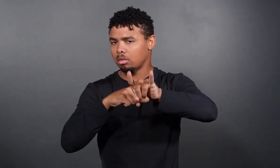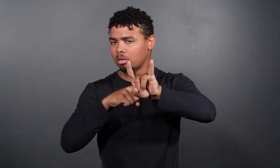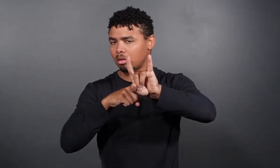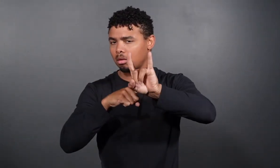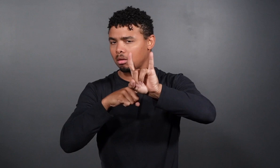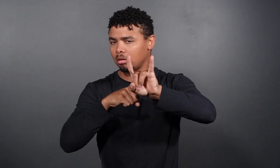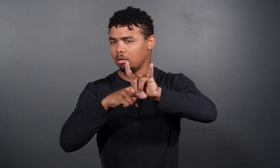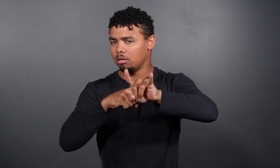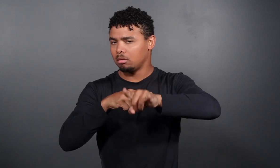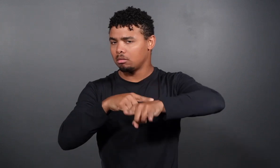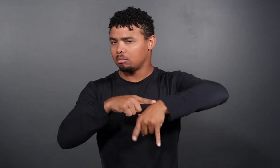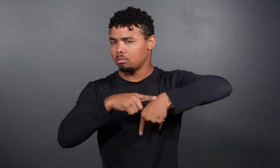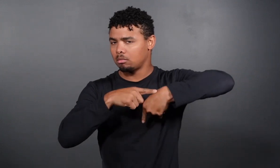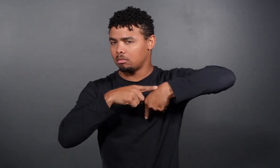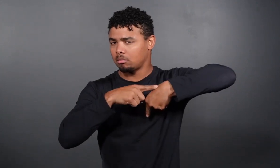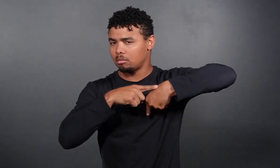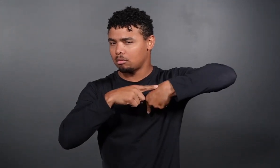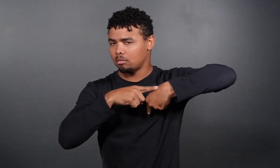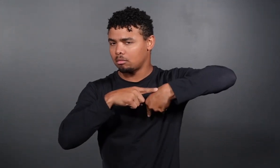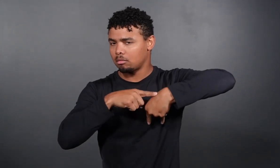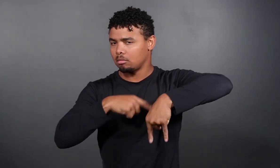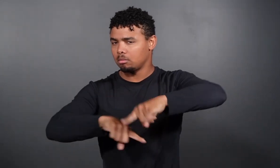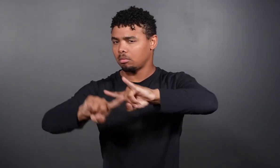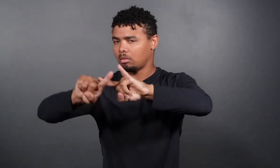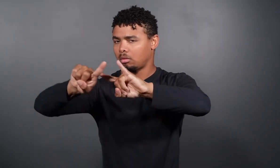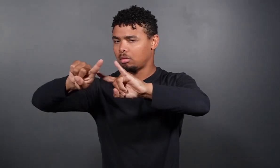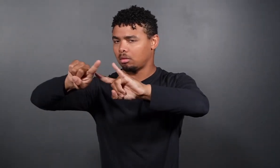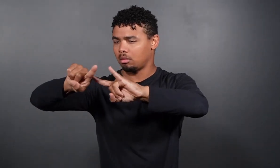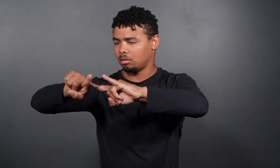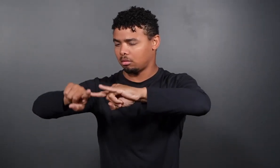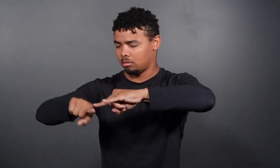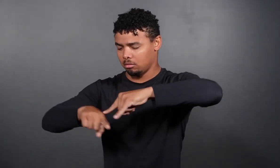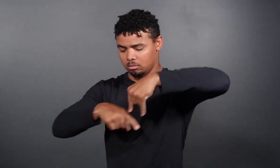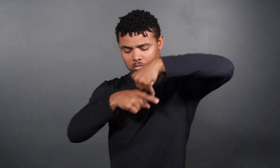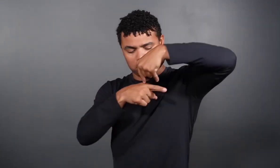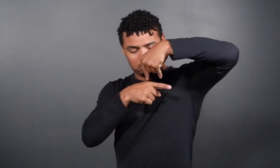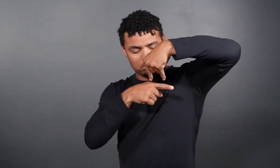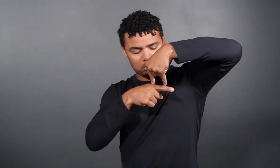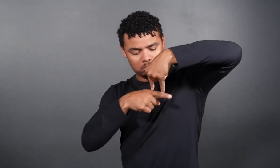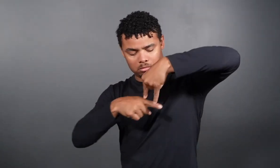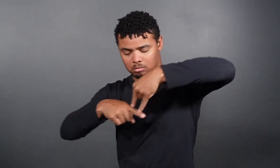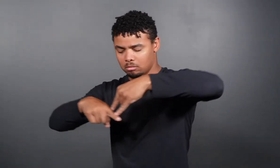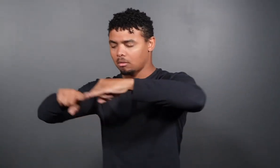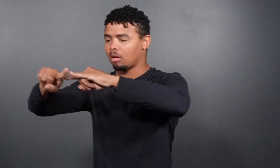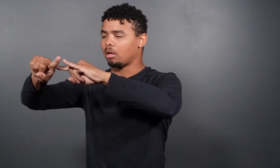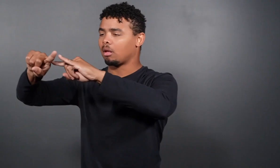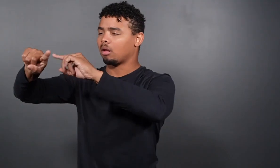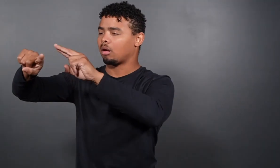the swinging parallel chains the slat of the swing seat at the end